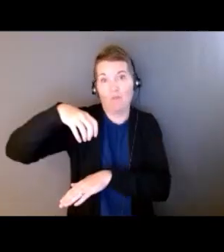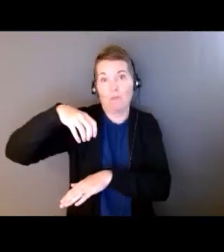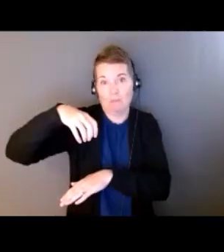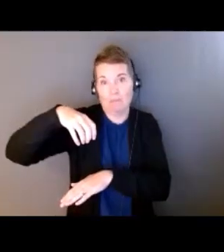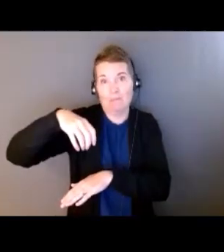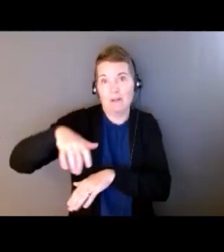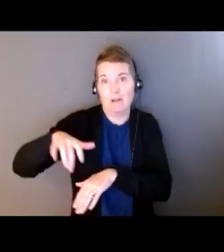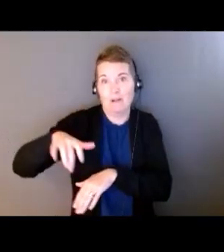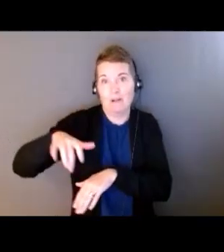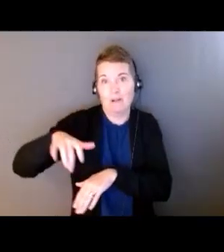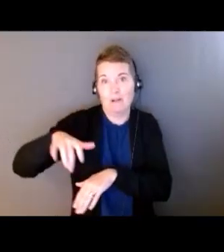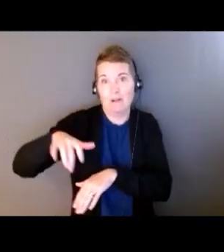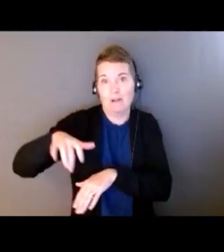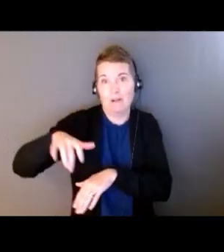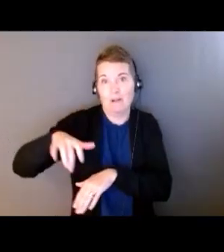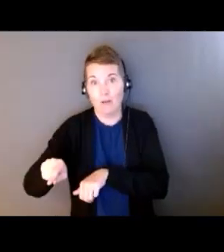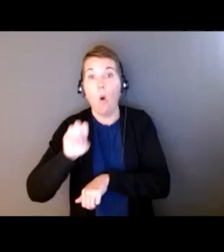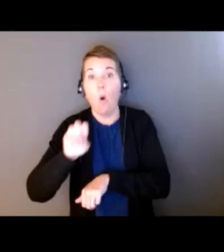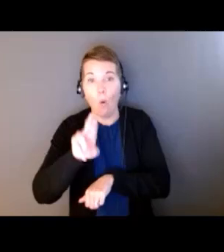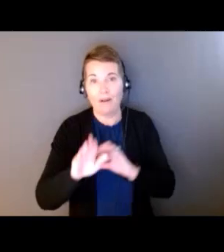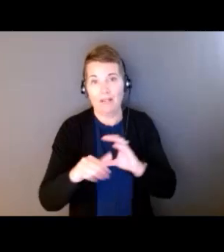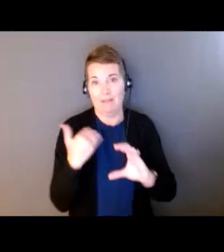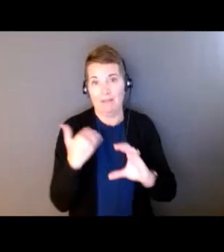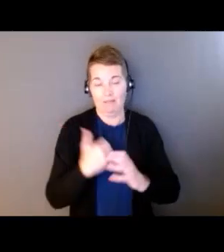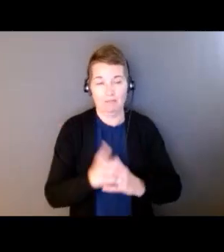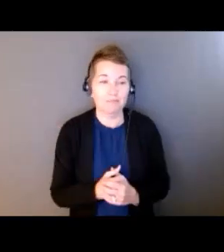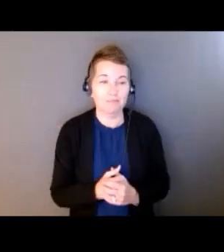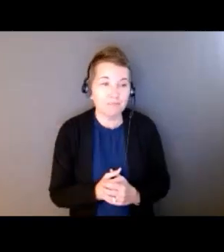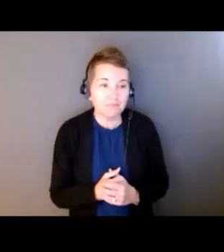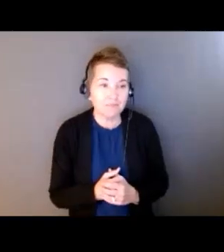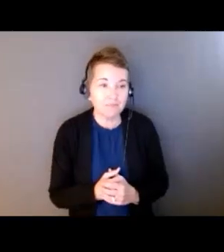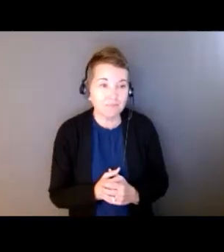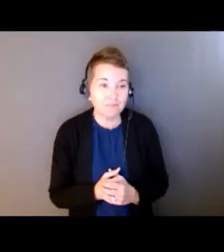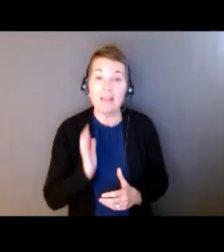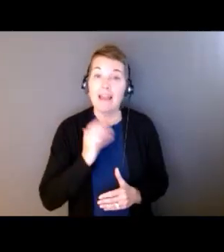Please note the information in these slides and that we're presenting today is